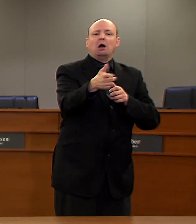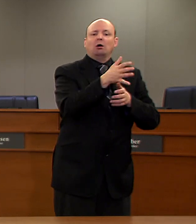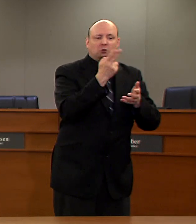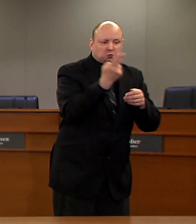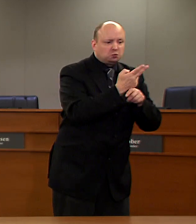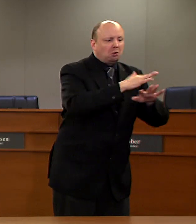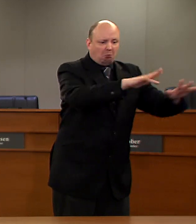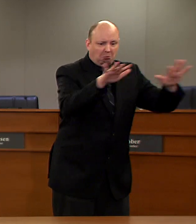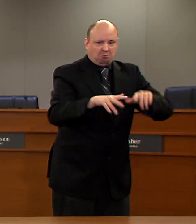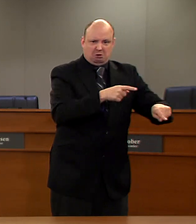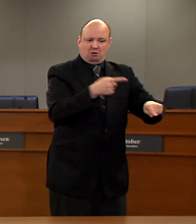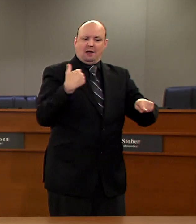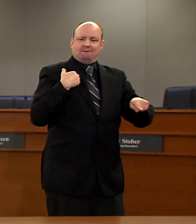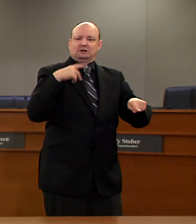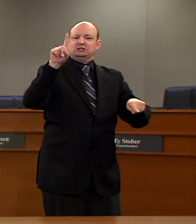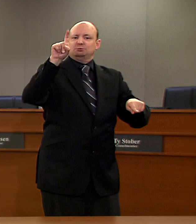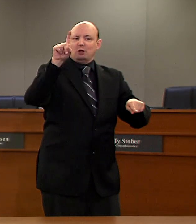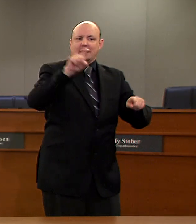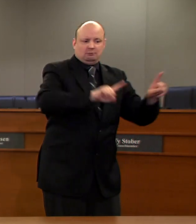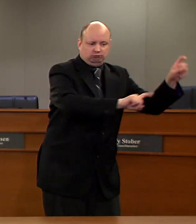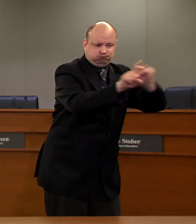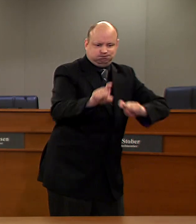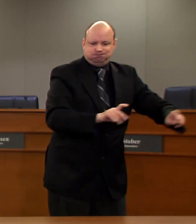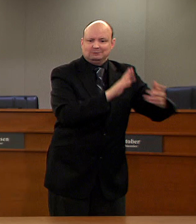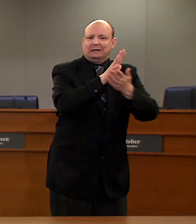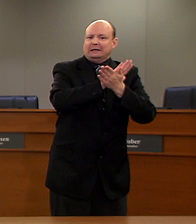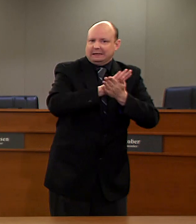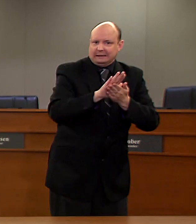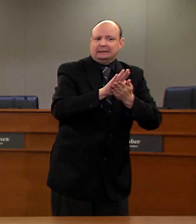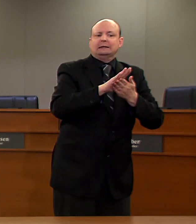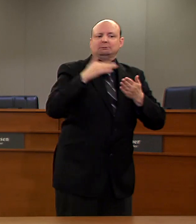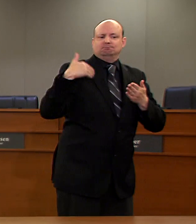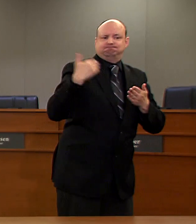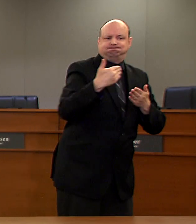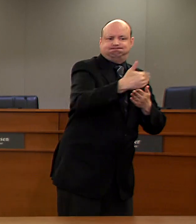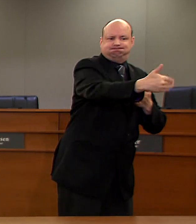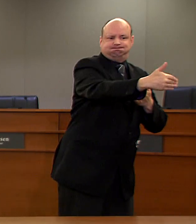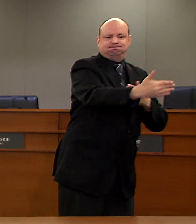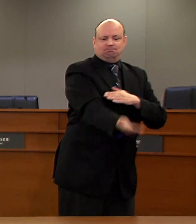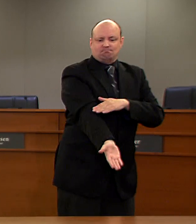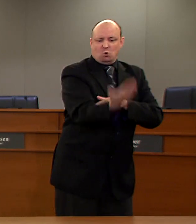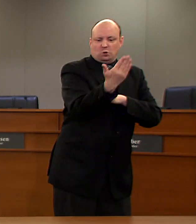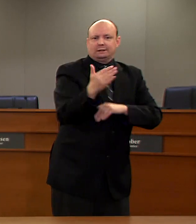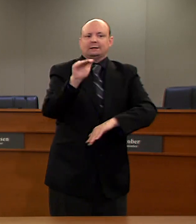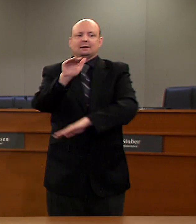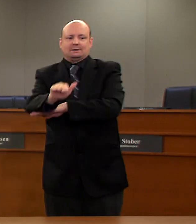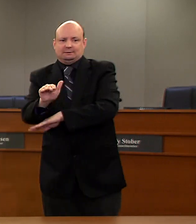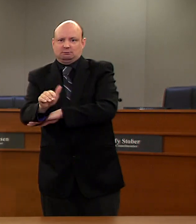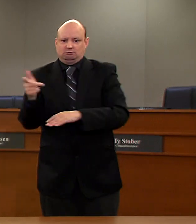The restrooms are open from 5 to 8 daily. They're being thoroughly cleaned